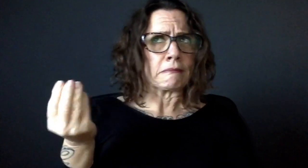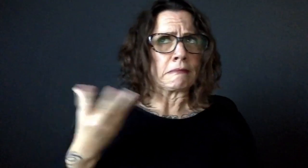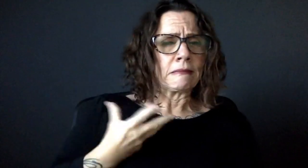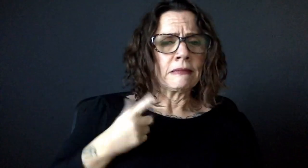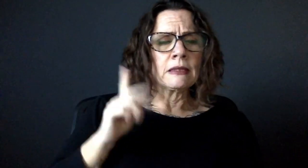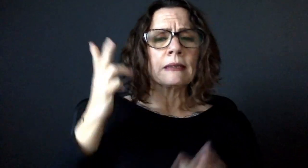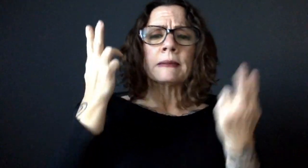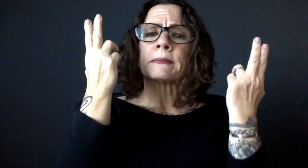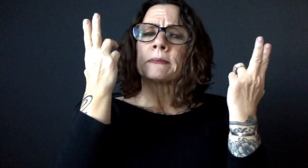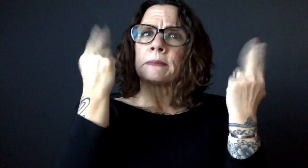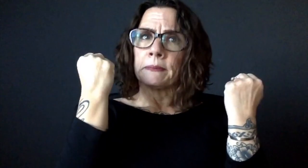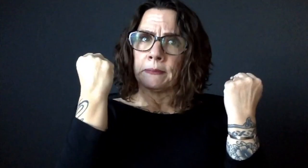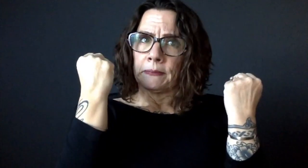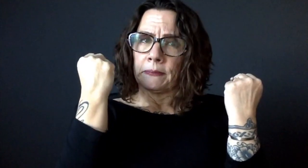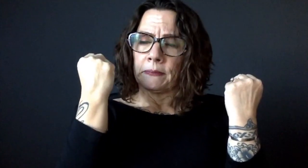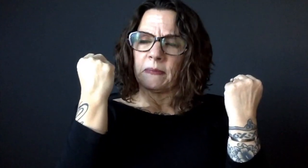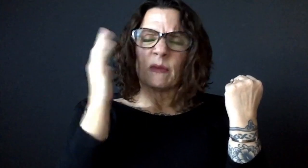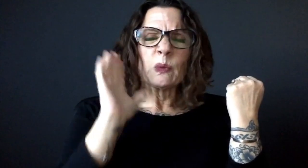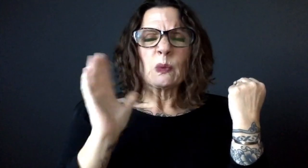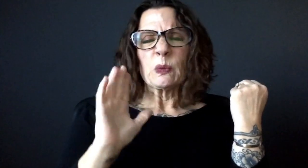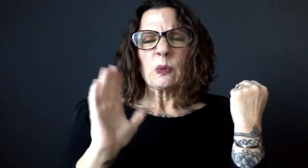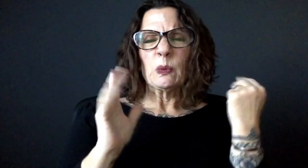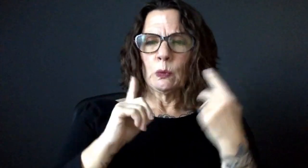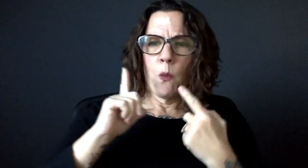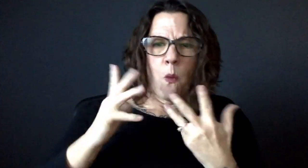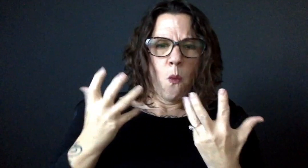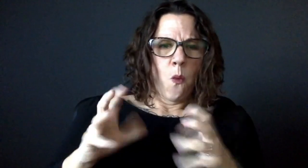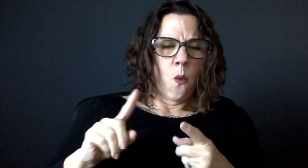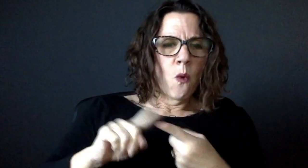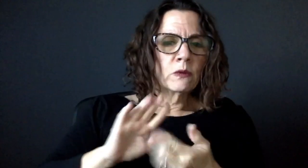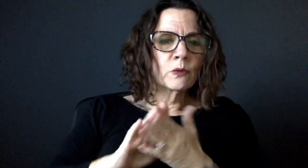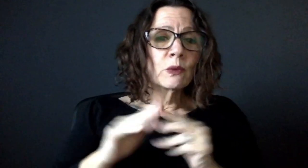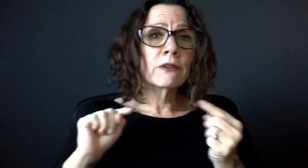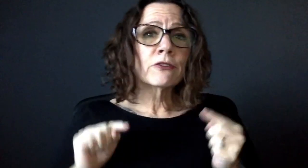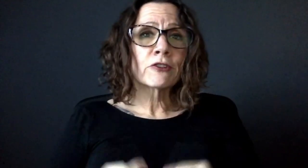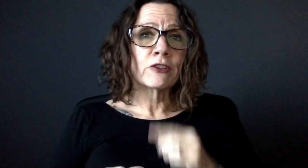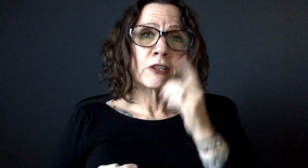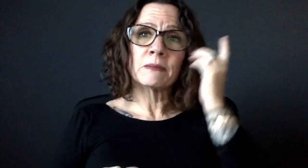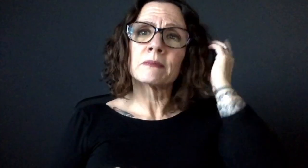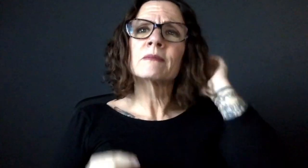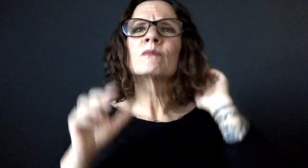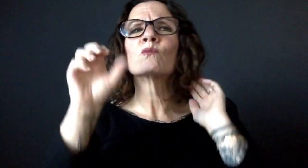which tells me to keep a low profile lest I be hurt.